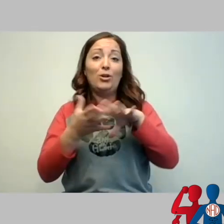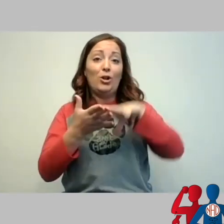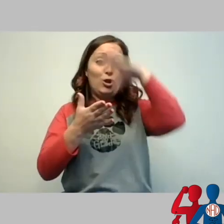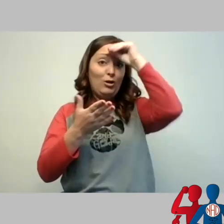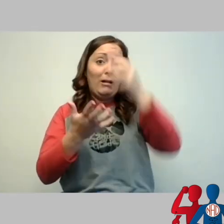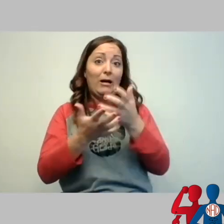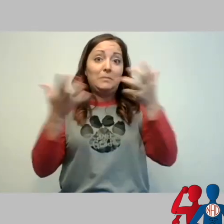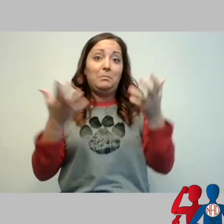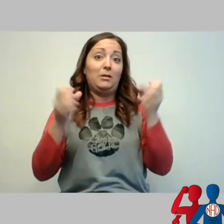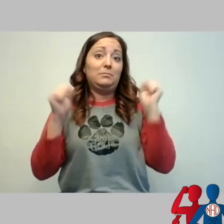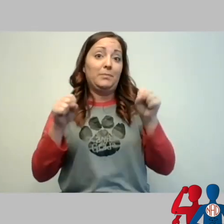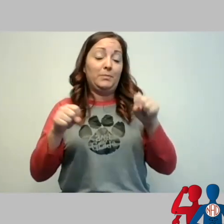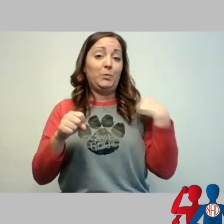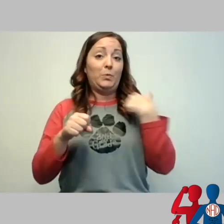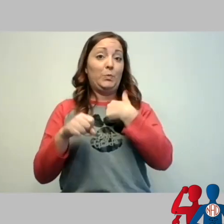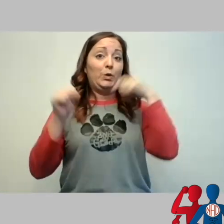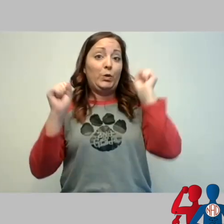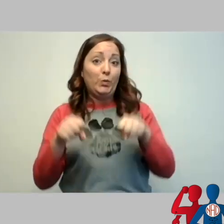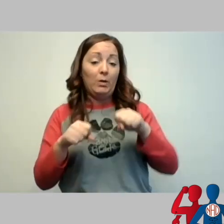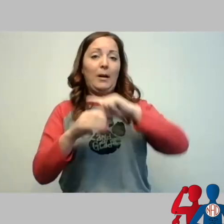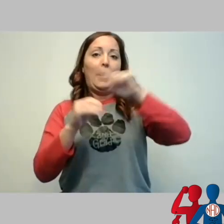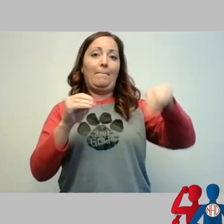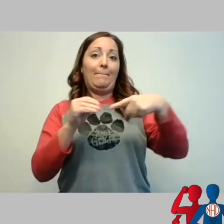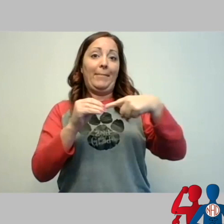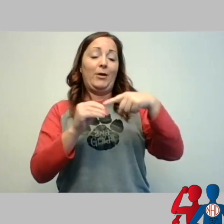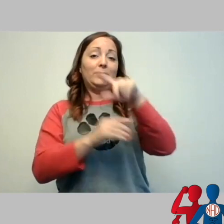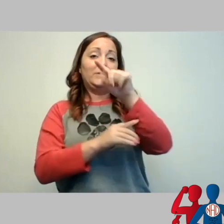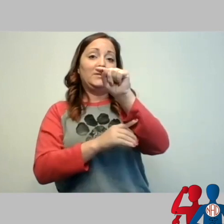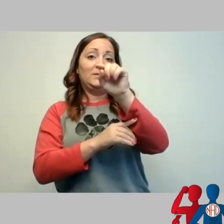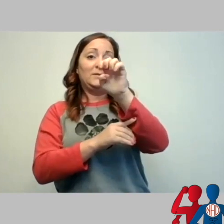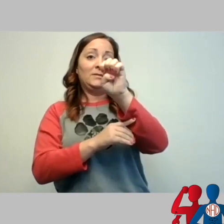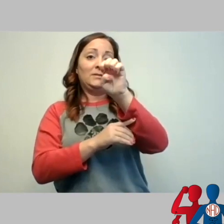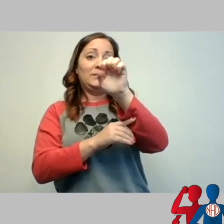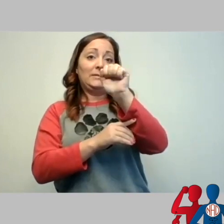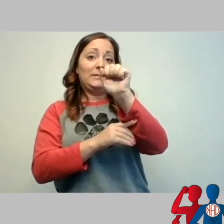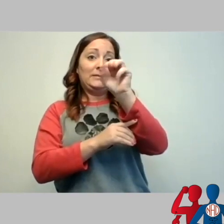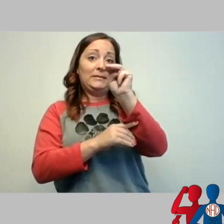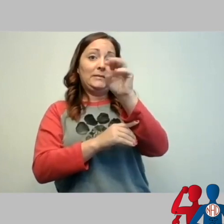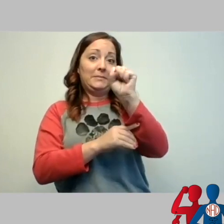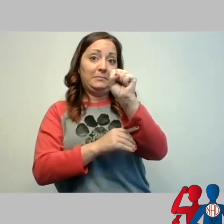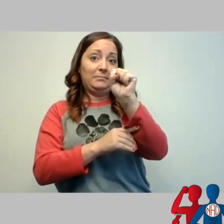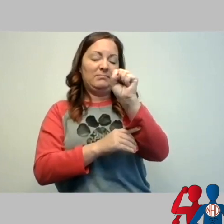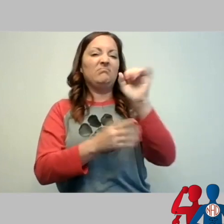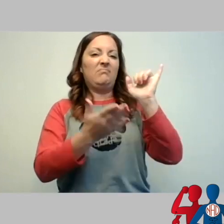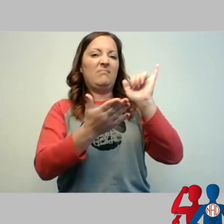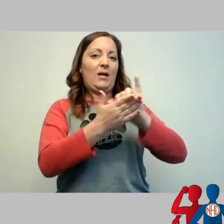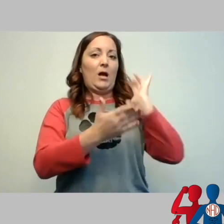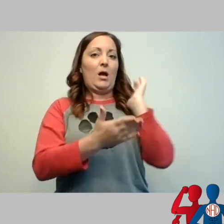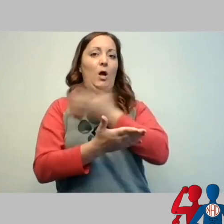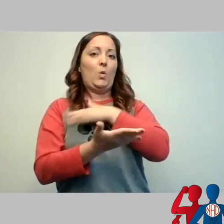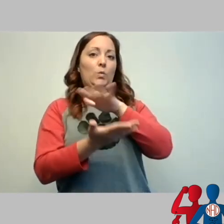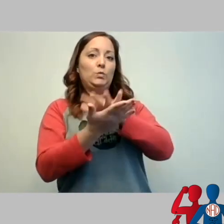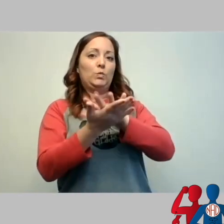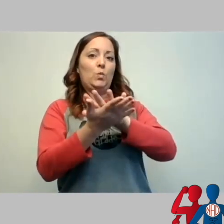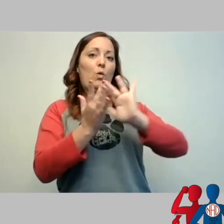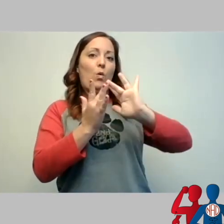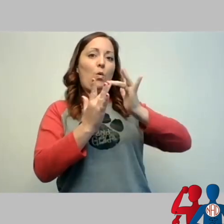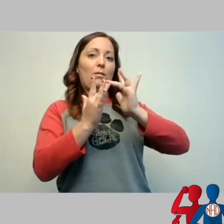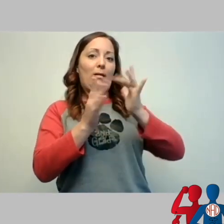The three of us had to learn a lot in a very short amount of time by looking on the internet and specifically learning about Teams,